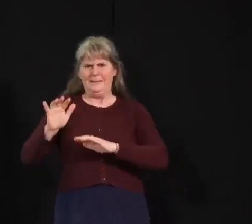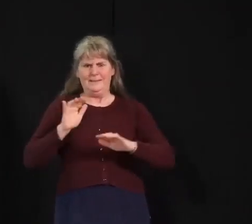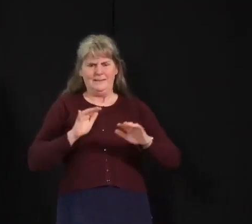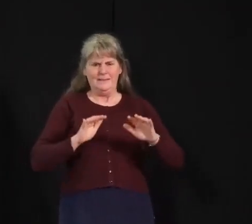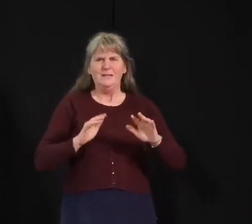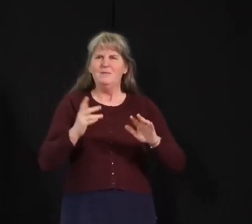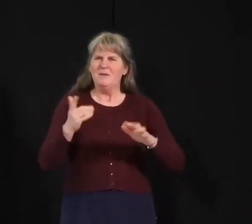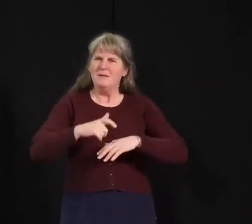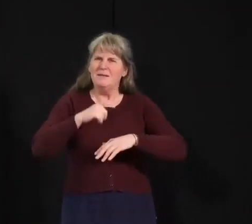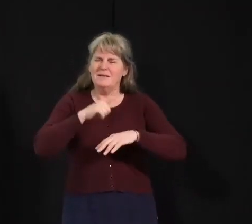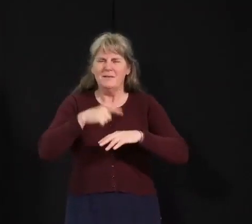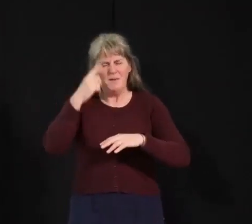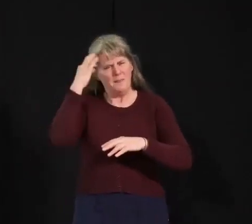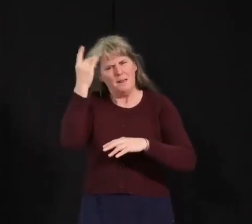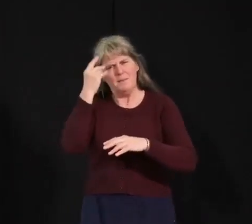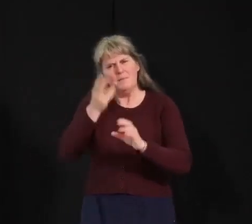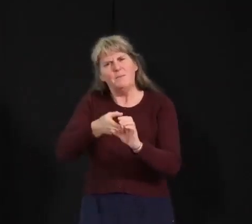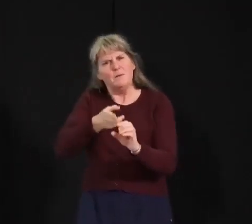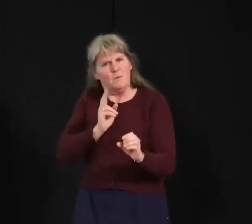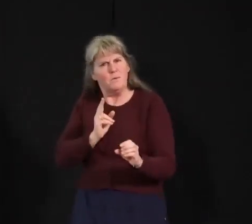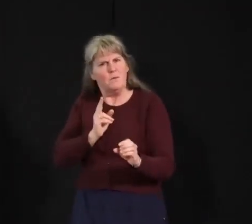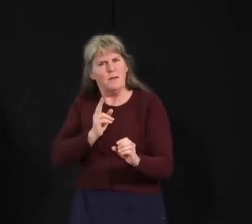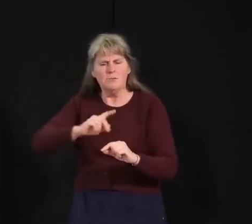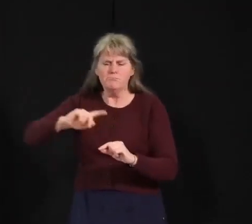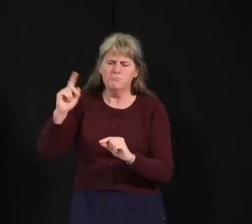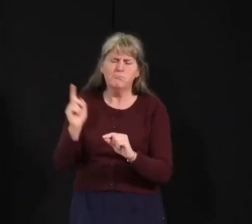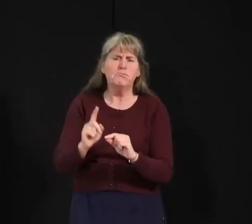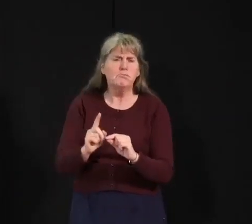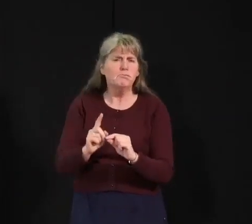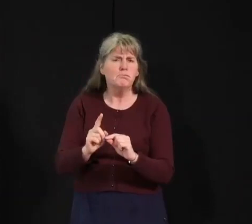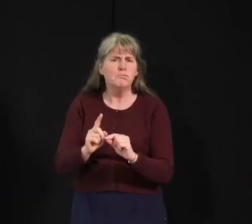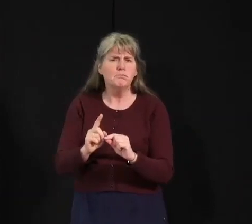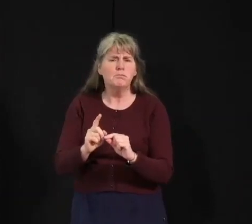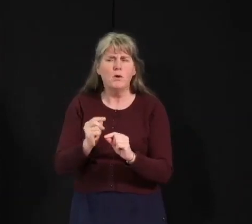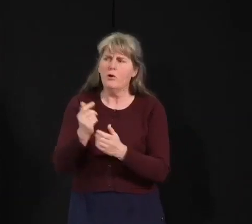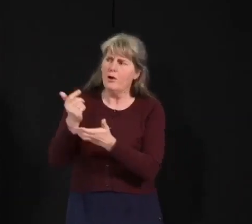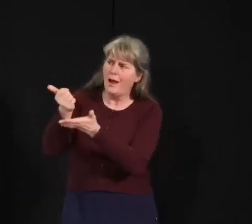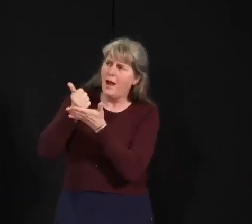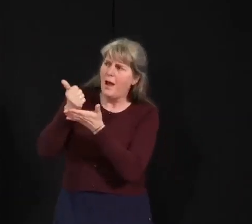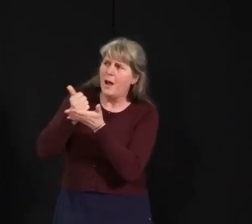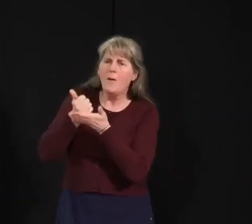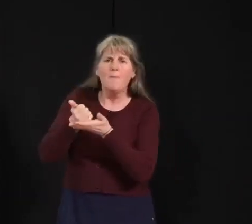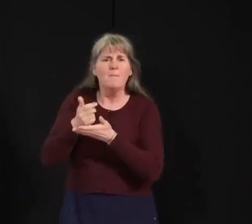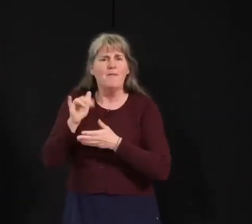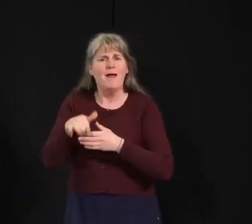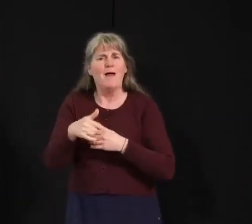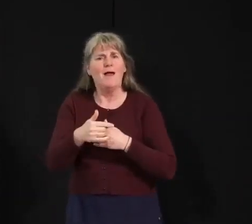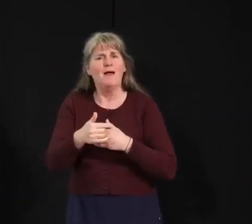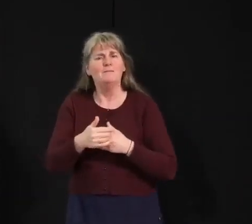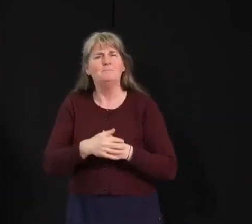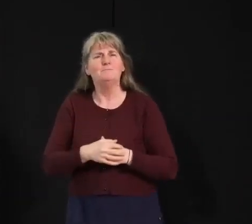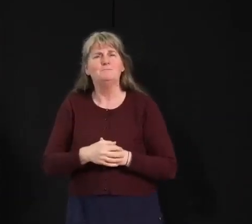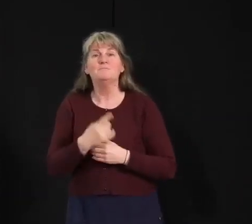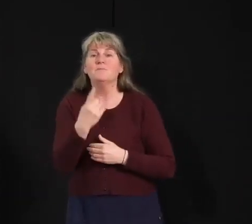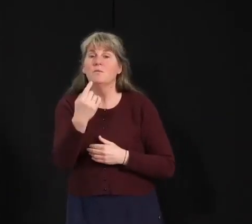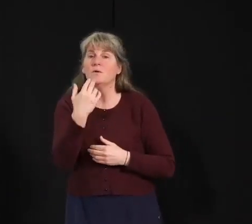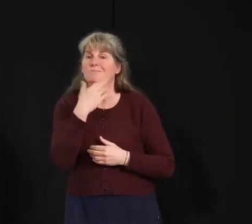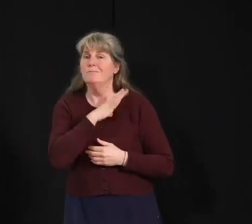It may be natural to think of reaching out for a smoke or drink to help us cope, at one so many aspects of our life are being turned around or